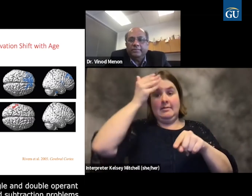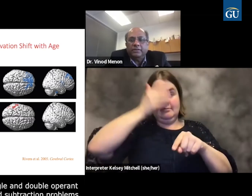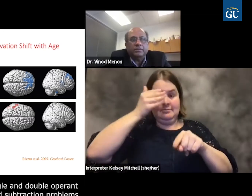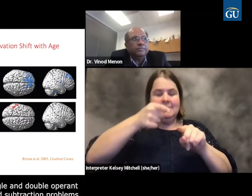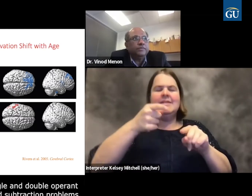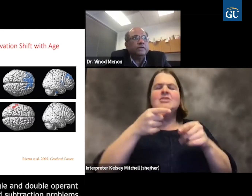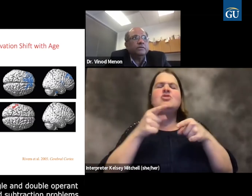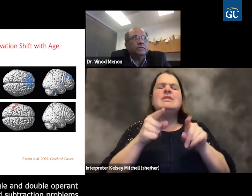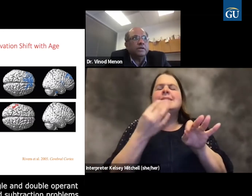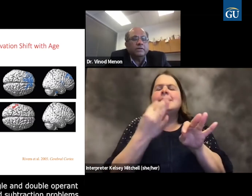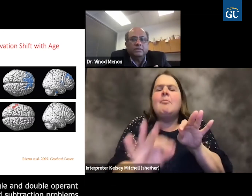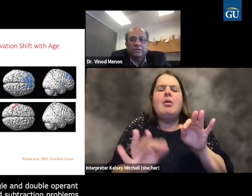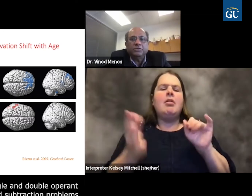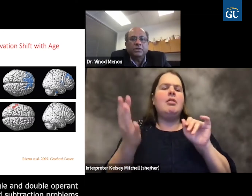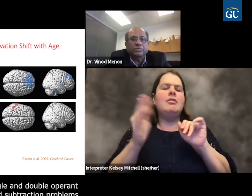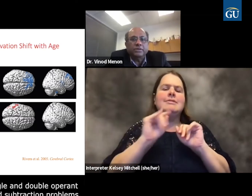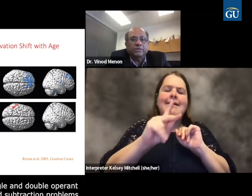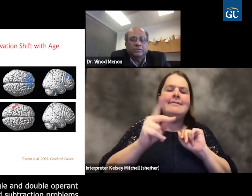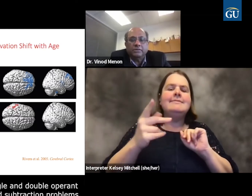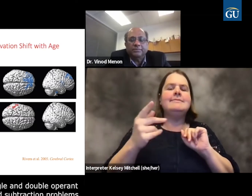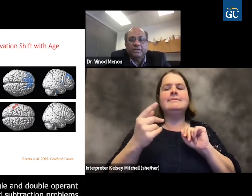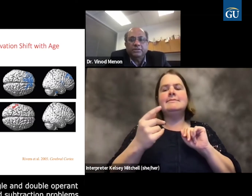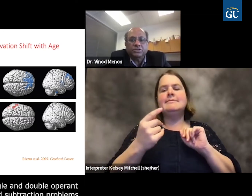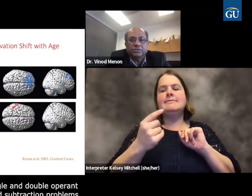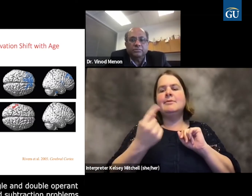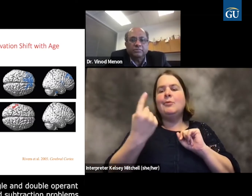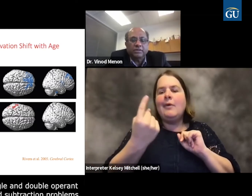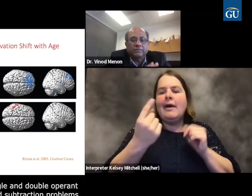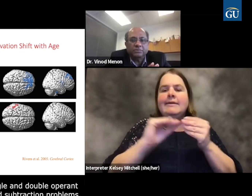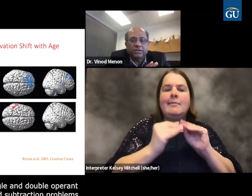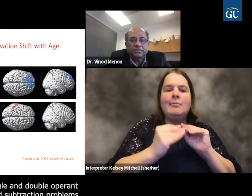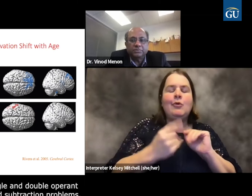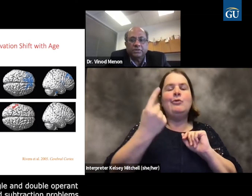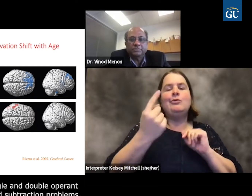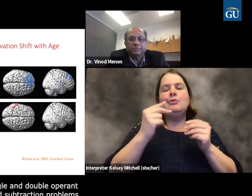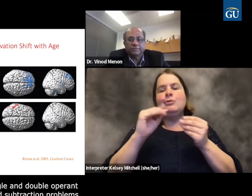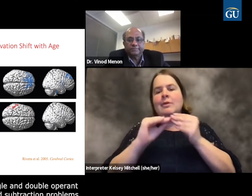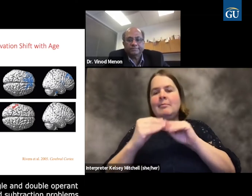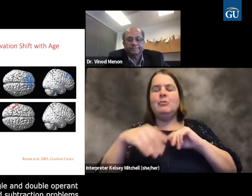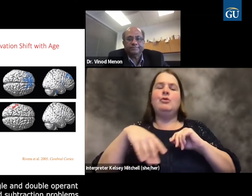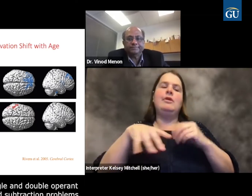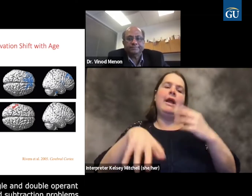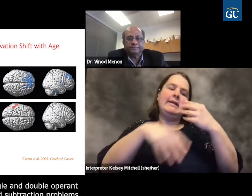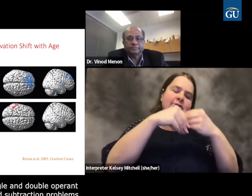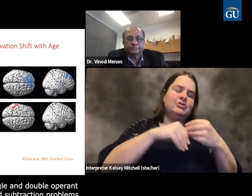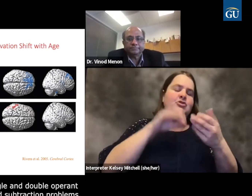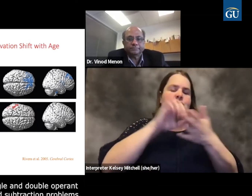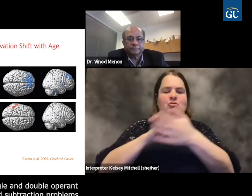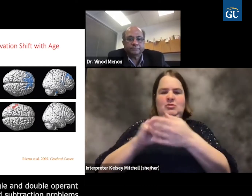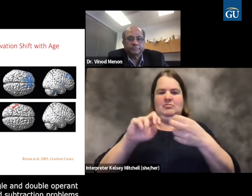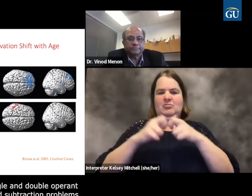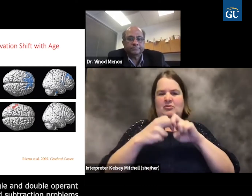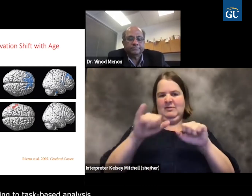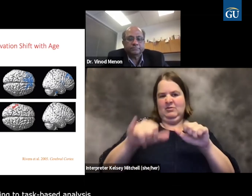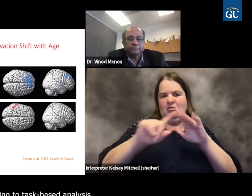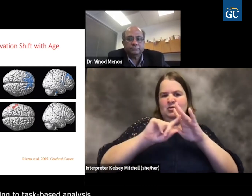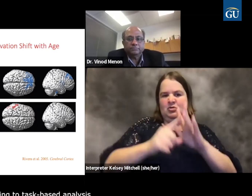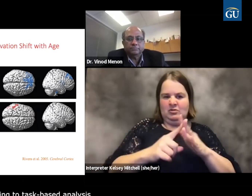um single and double operand addition and subtraction problems